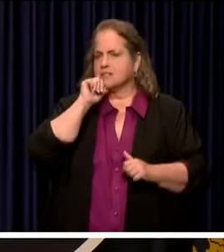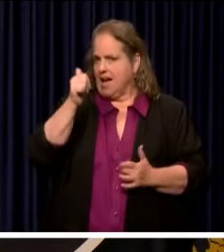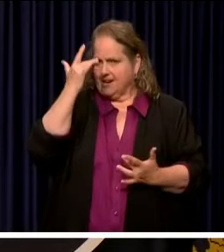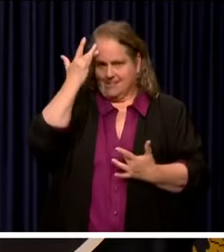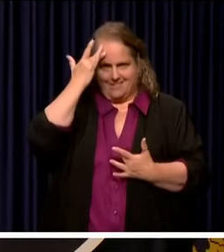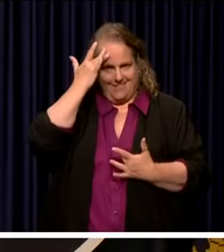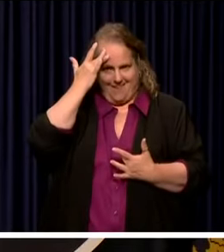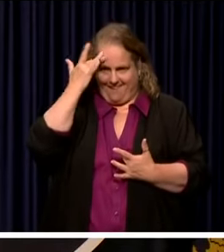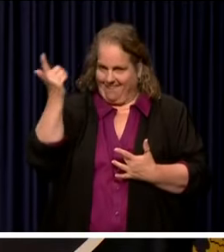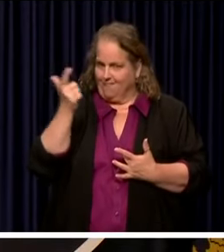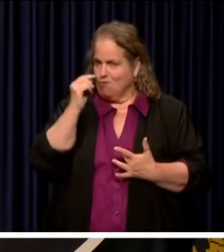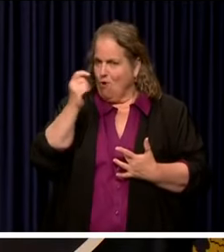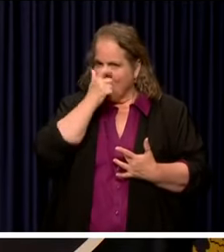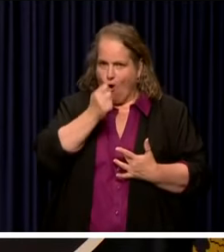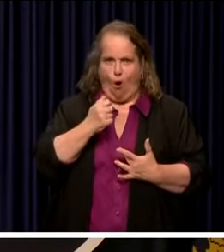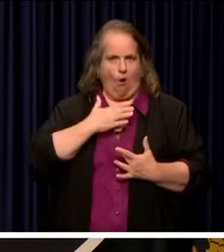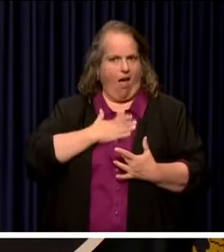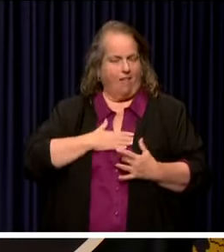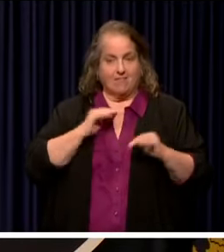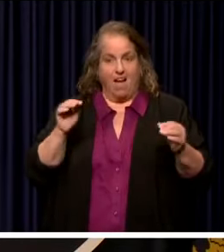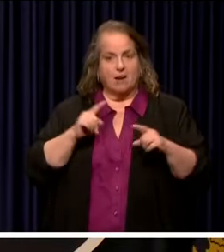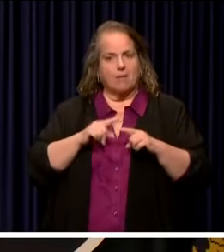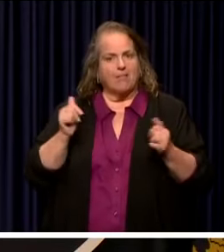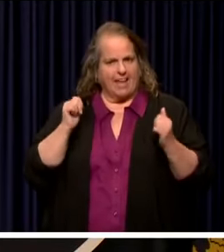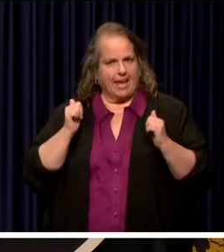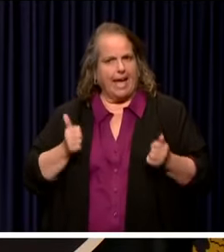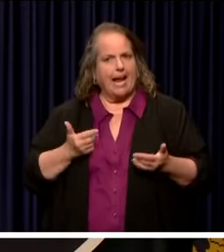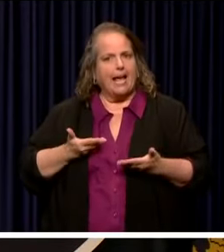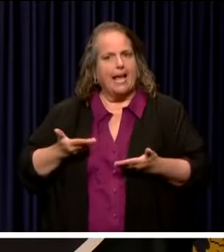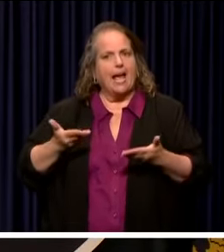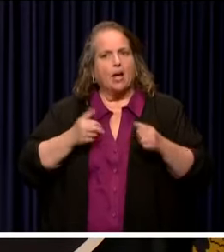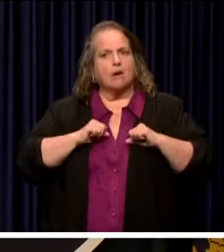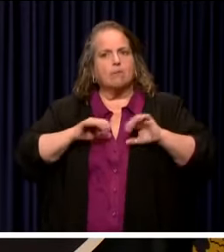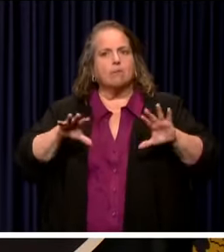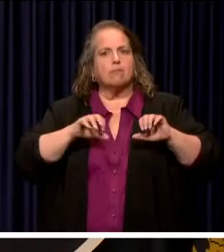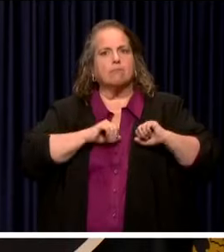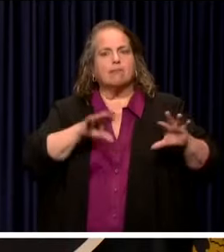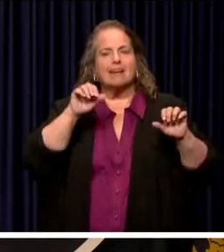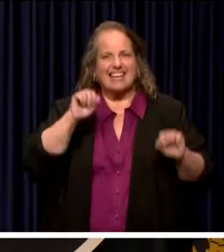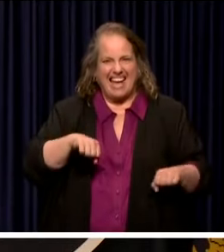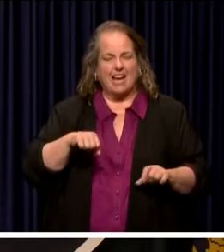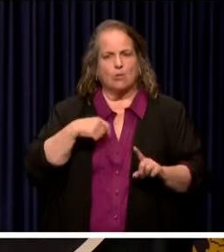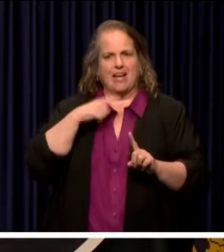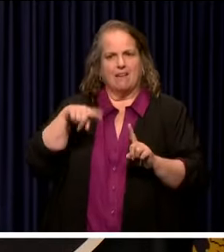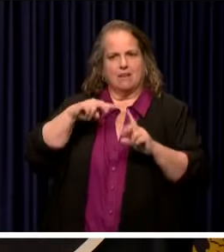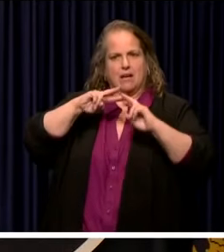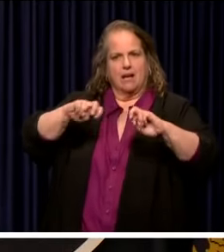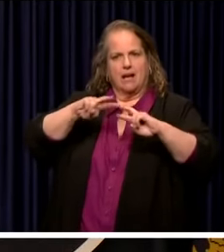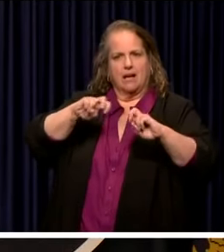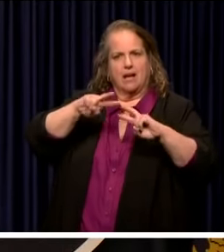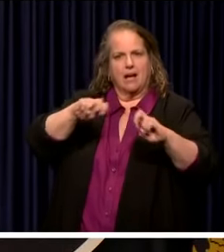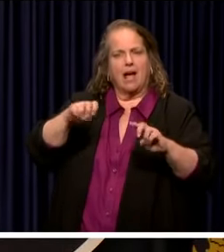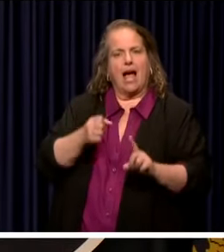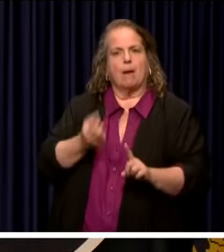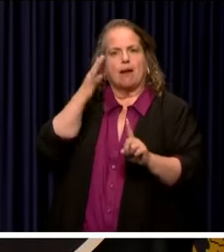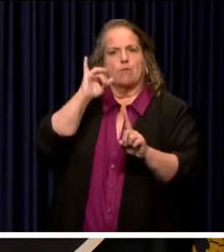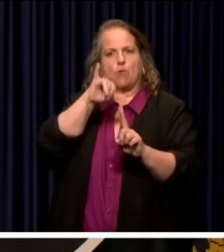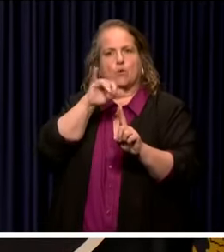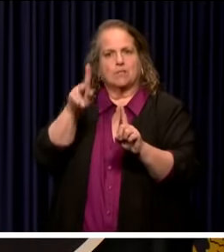DIRECTOR COMMENTED ON THE SPECIFIC CLASSIFICATION OF A COVID-19 DEATH IN A STATE MEDIA CONFERENCE STATING THE LABELING